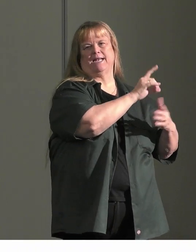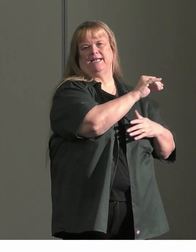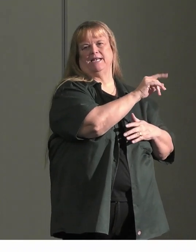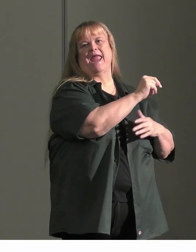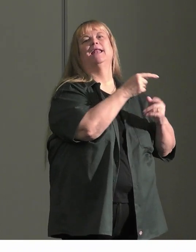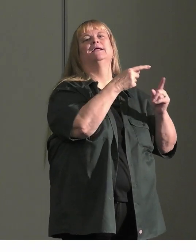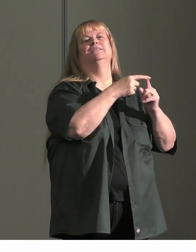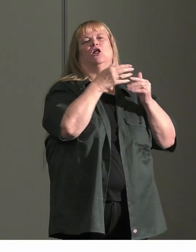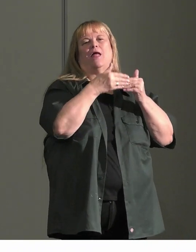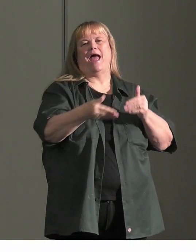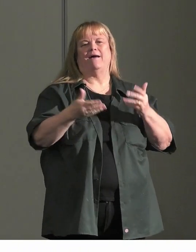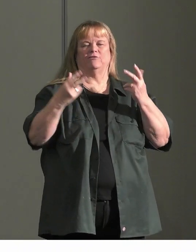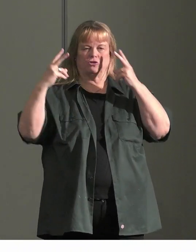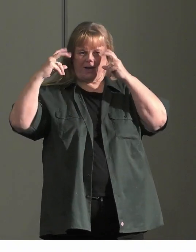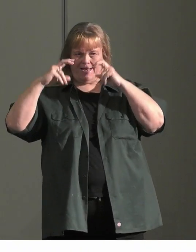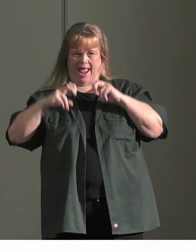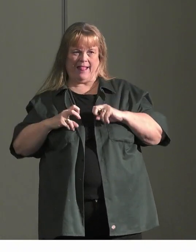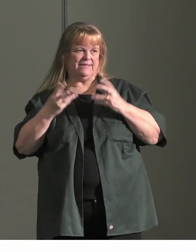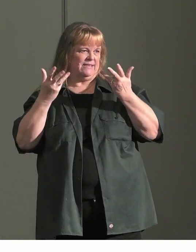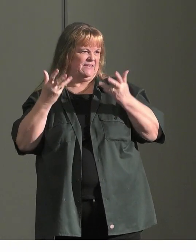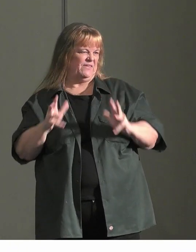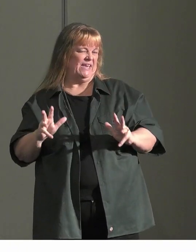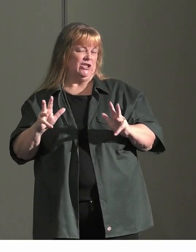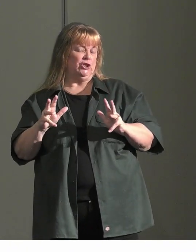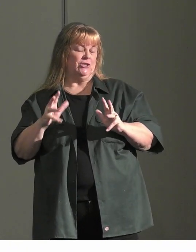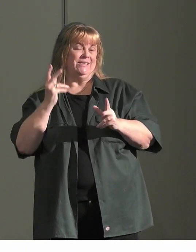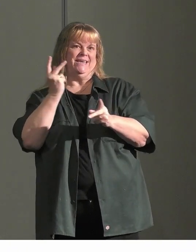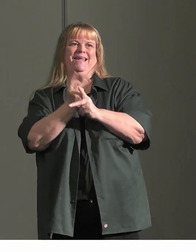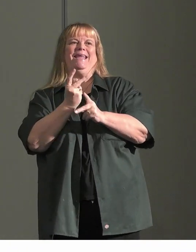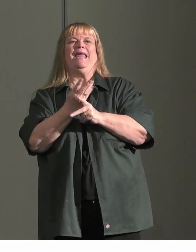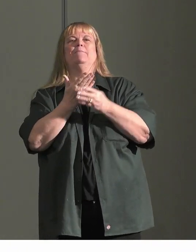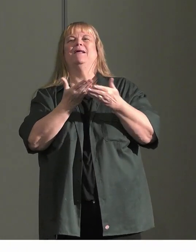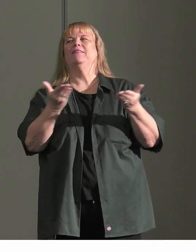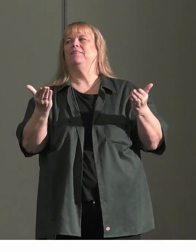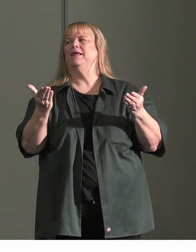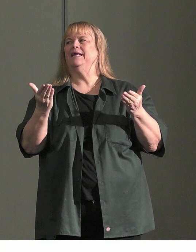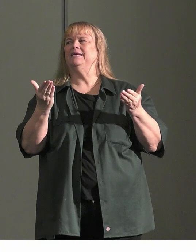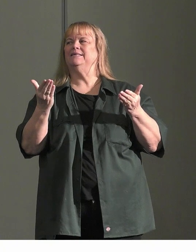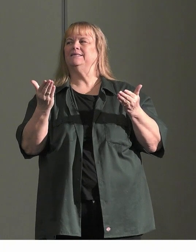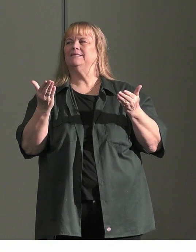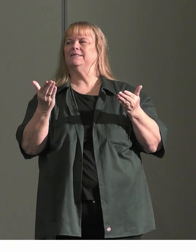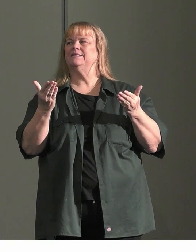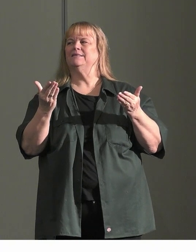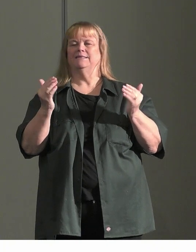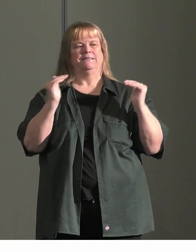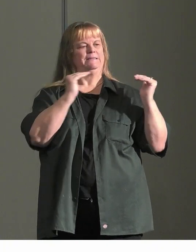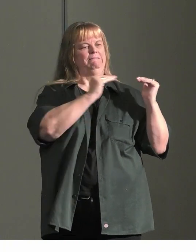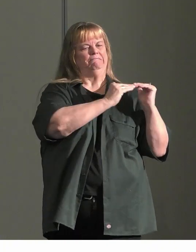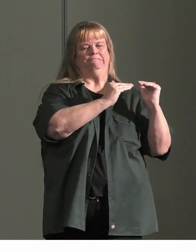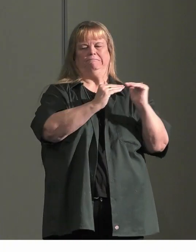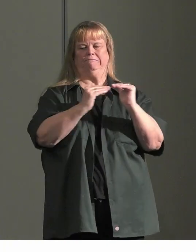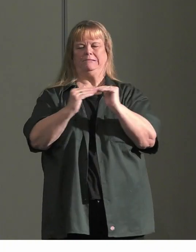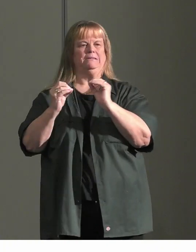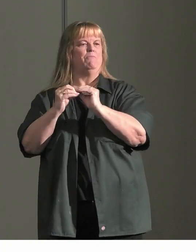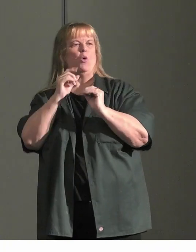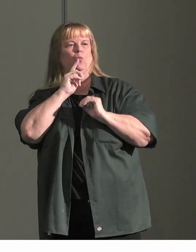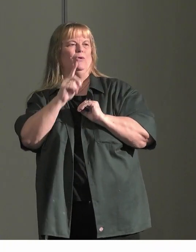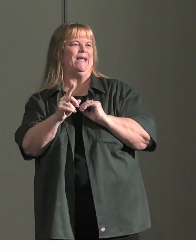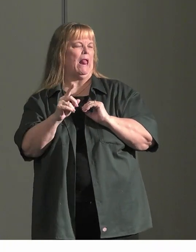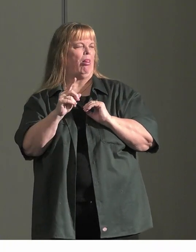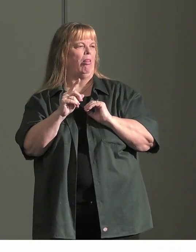after we did the analyst to keep things a bit squared away and realistic to what will